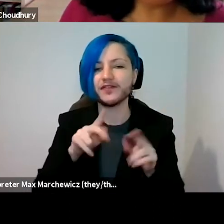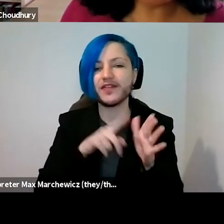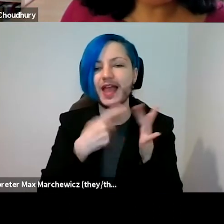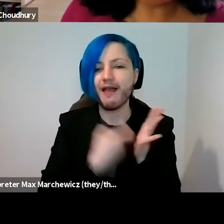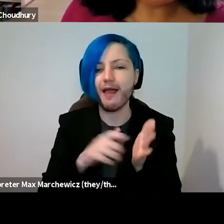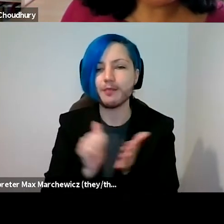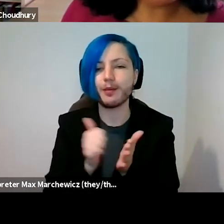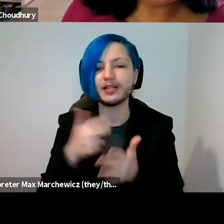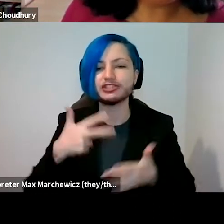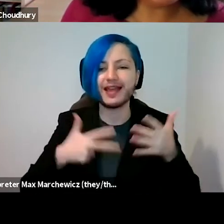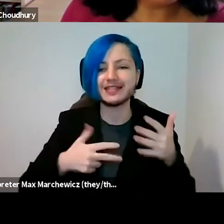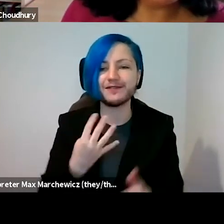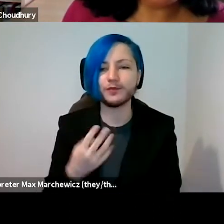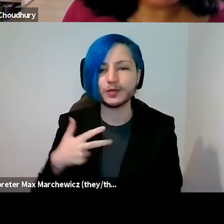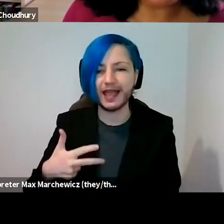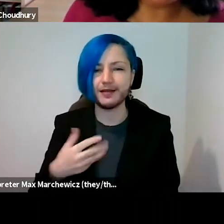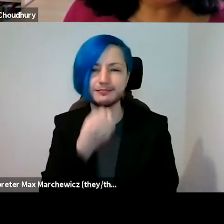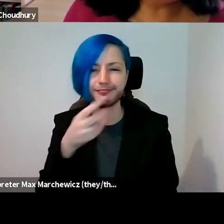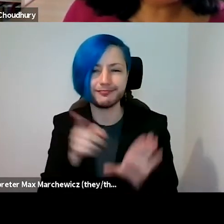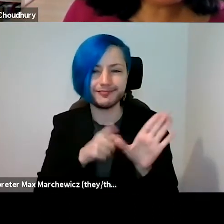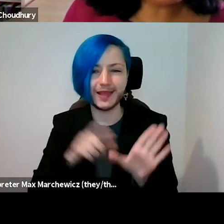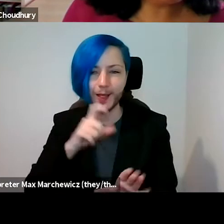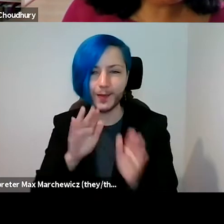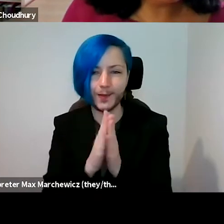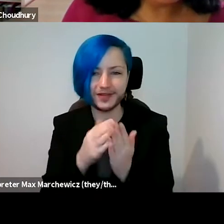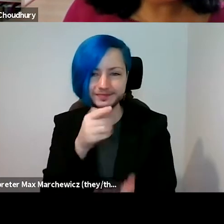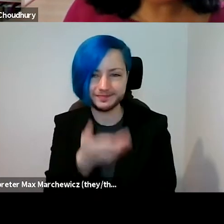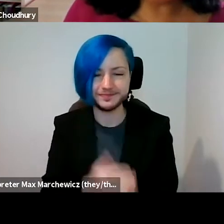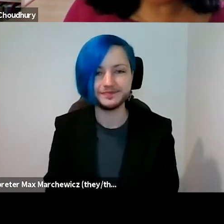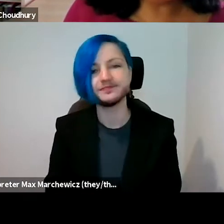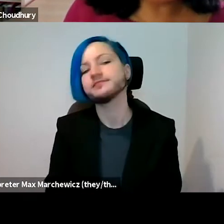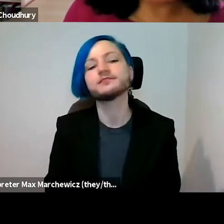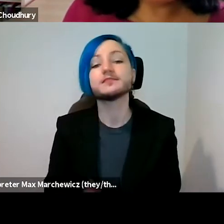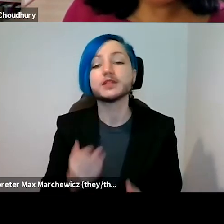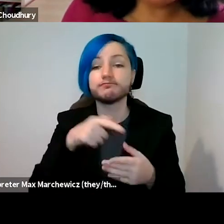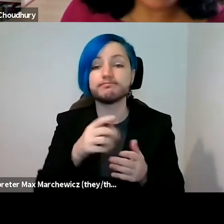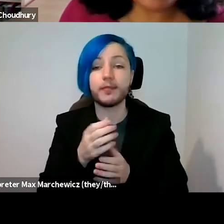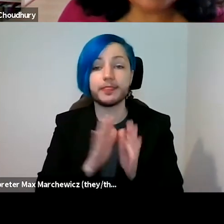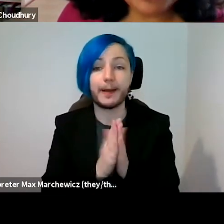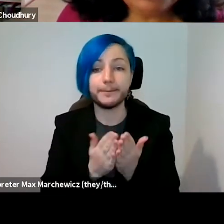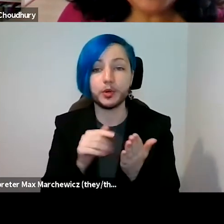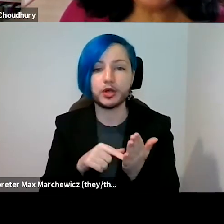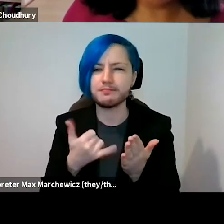Here we go, lovely canary yellow cover. In the novel, and you may have seen the film,